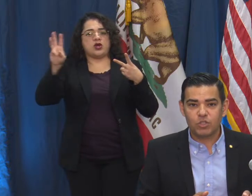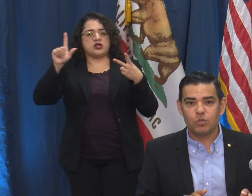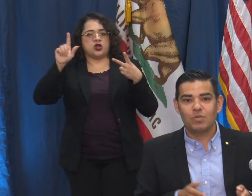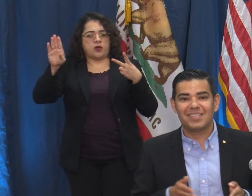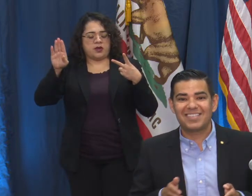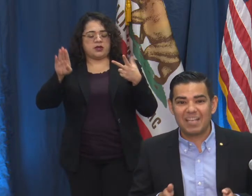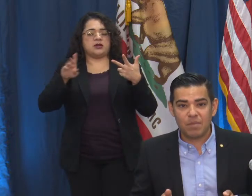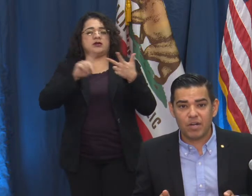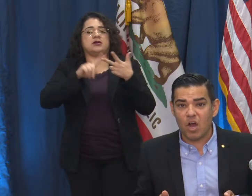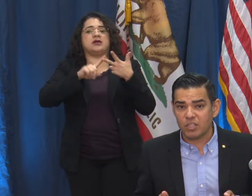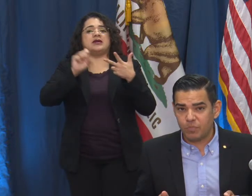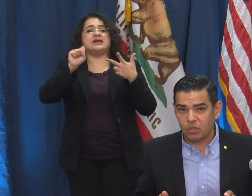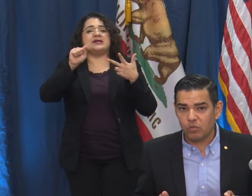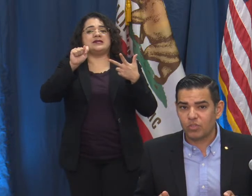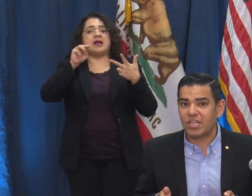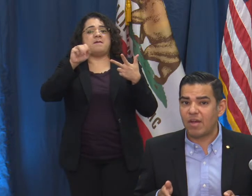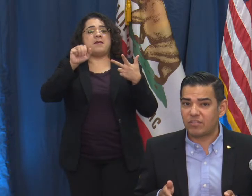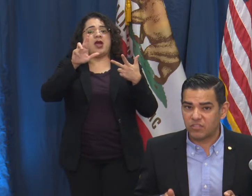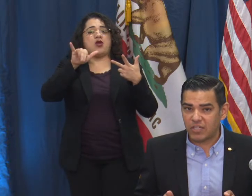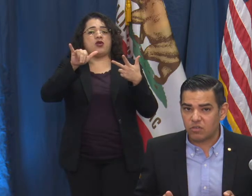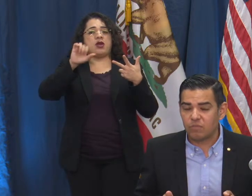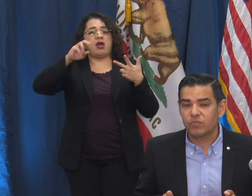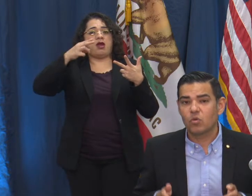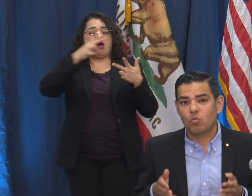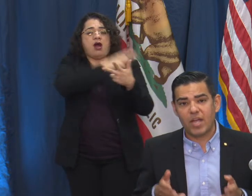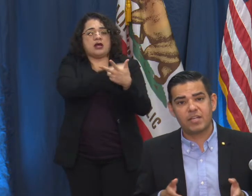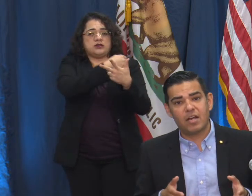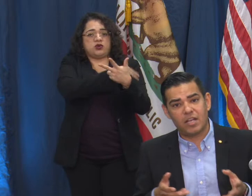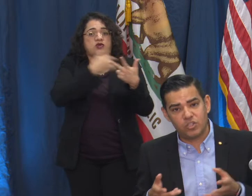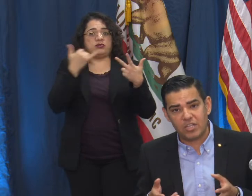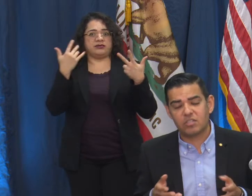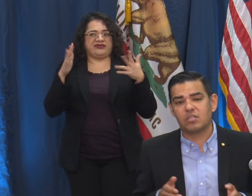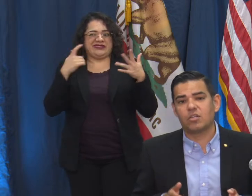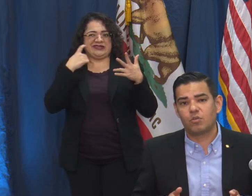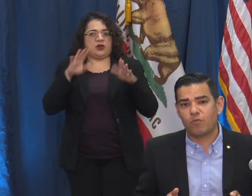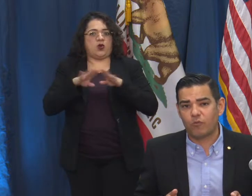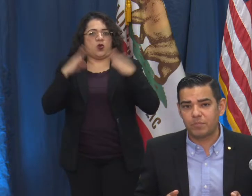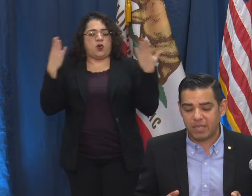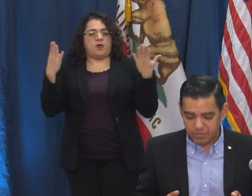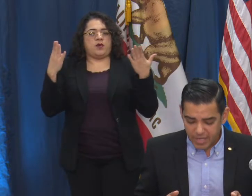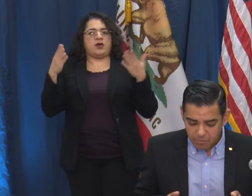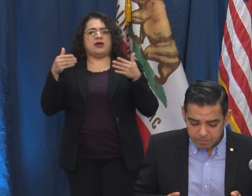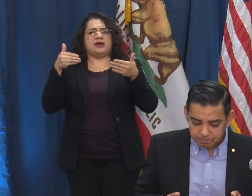St. Mary Hospital which now has a center right adjacent not too far from Downtown,